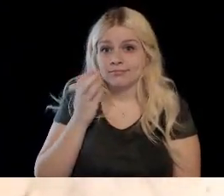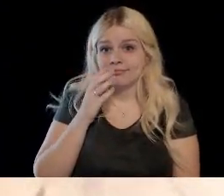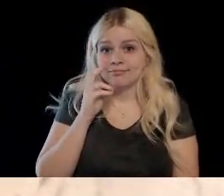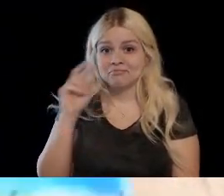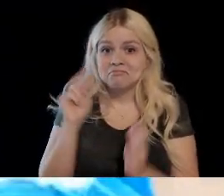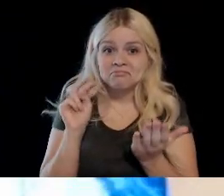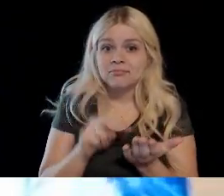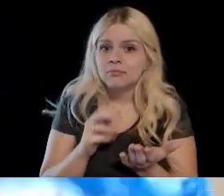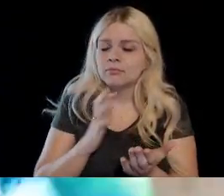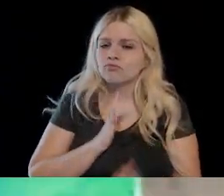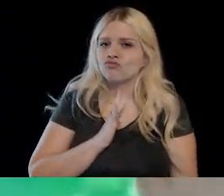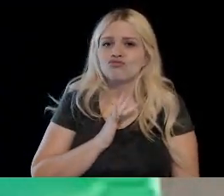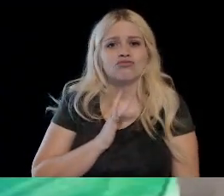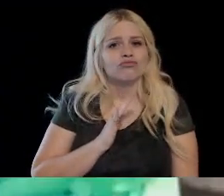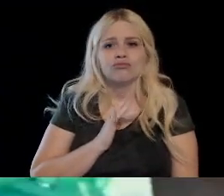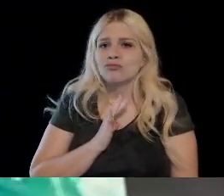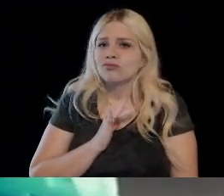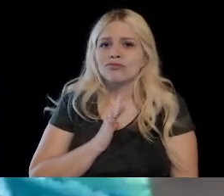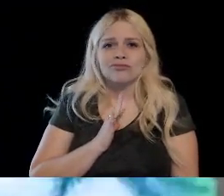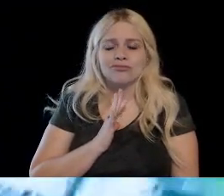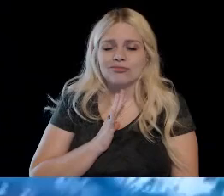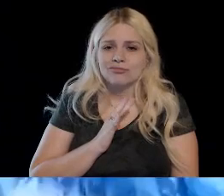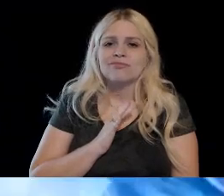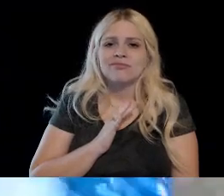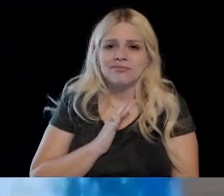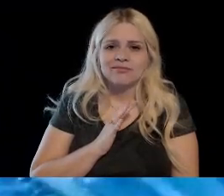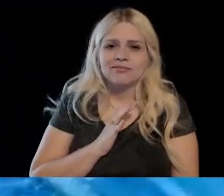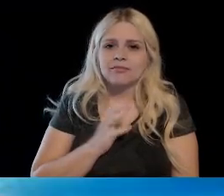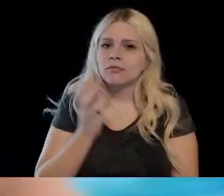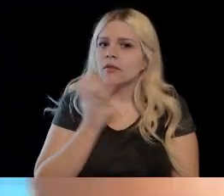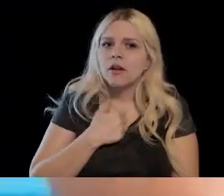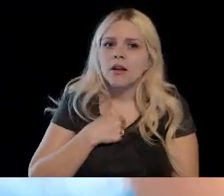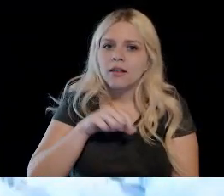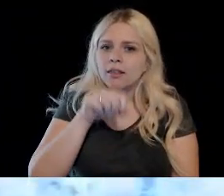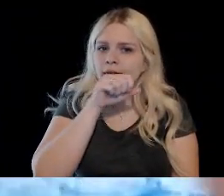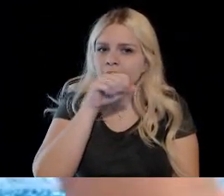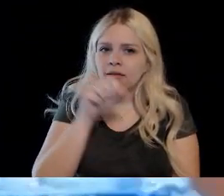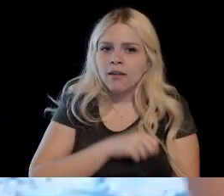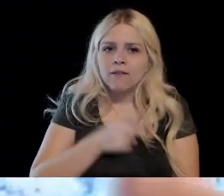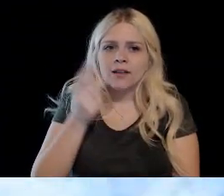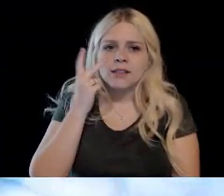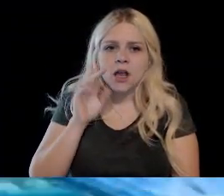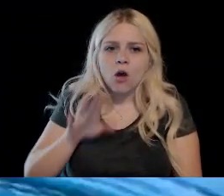Erica: Look at that one, you guys. Oh, what I love, too, is you can kind of see the fingerprints. Joanne: You can see